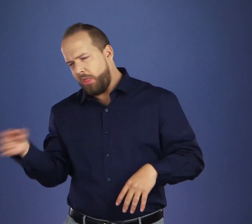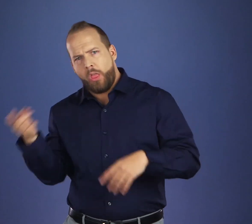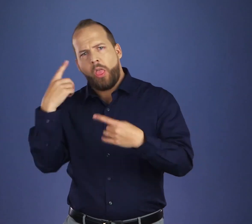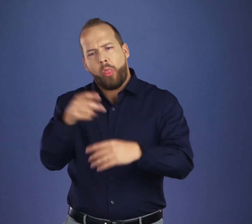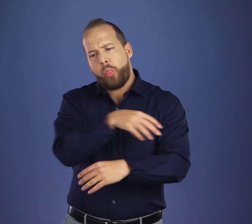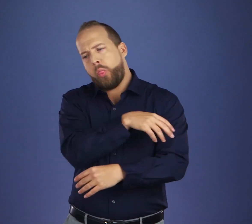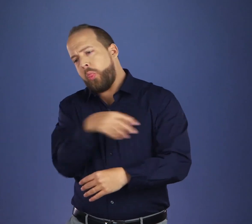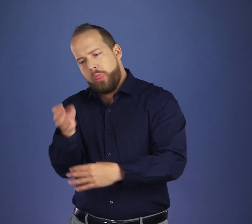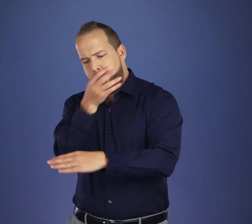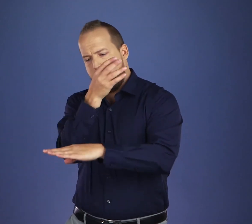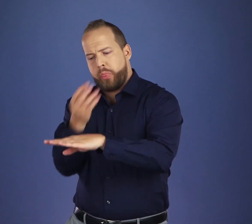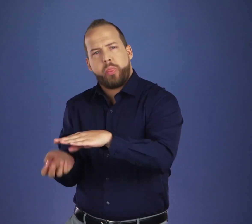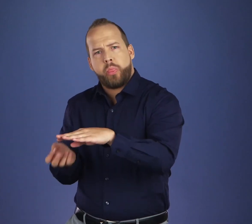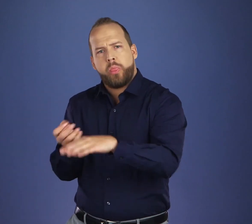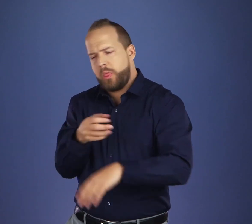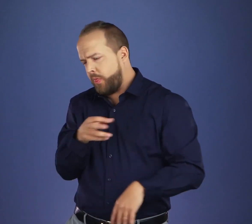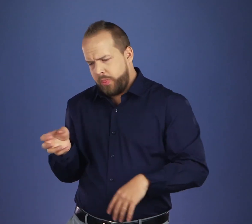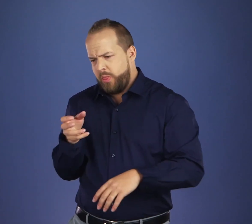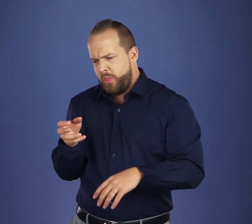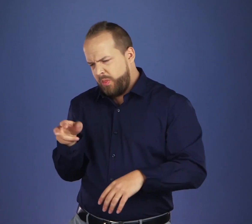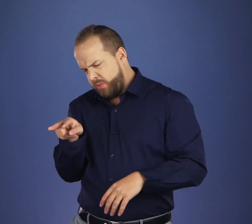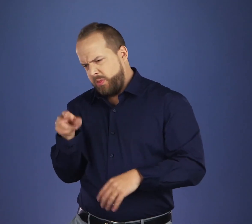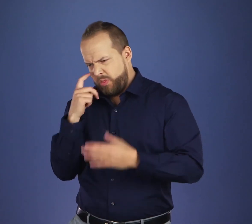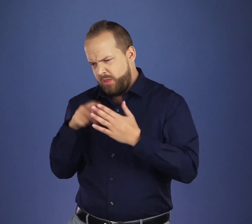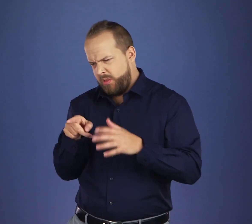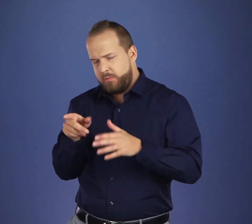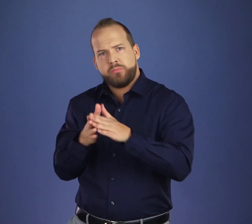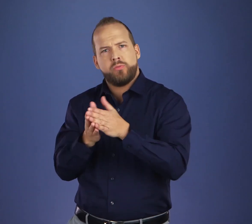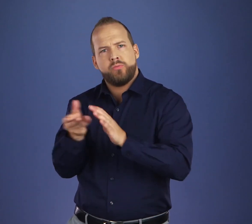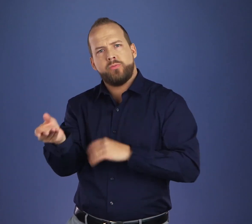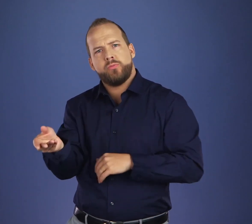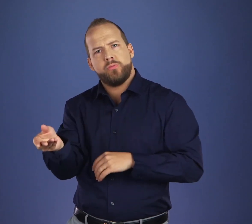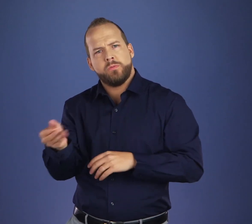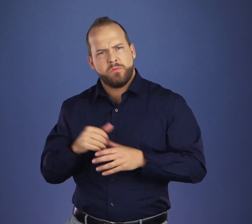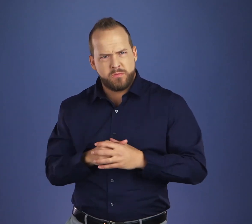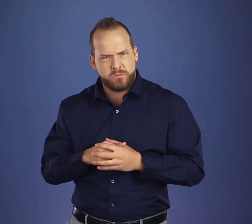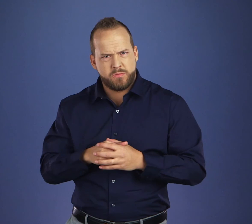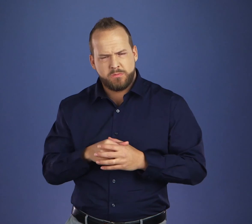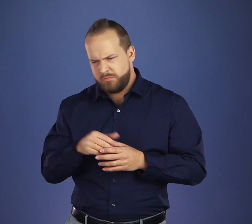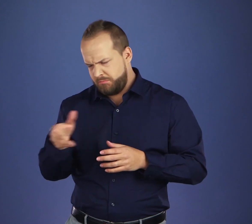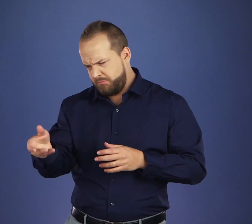As he tossed on his bed, his hand brushed the bureau nearby, touching a book.